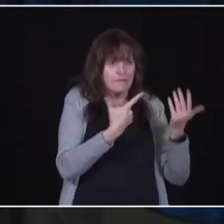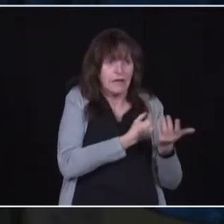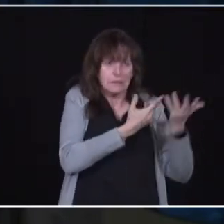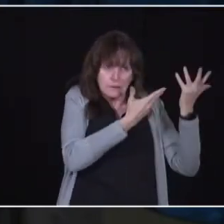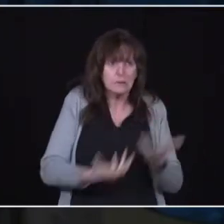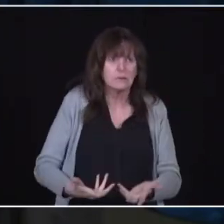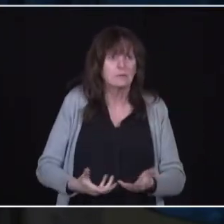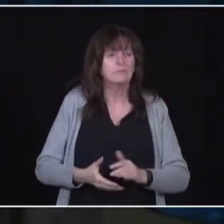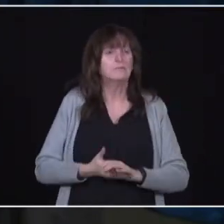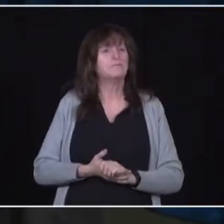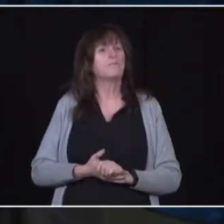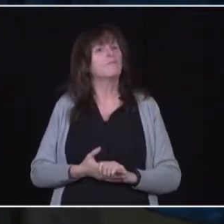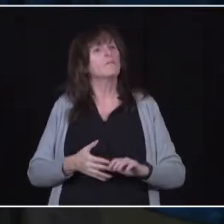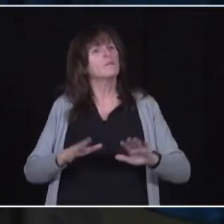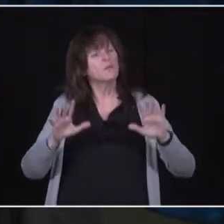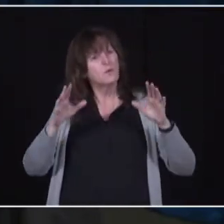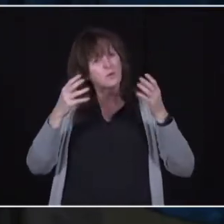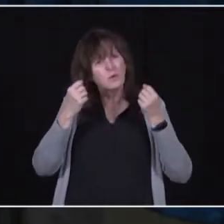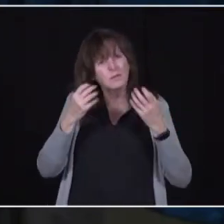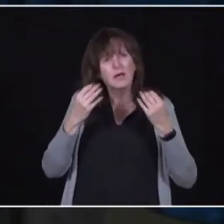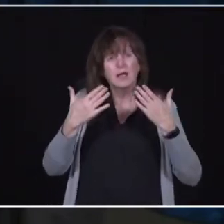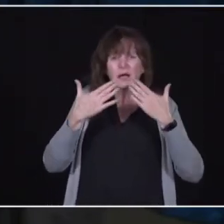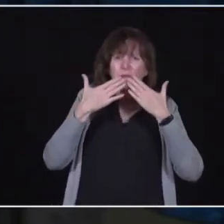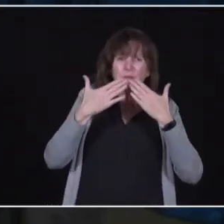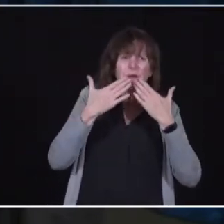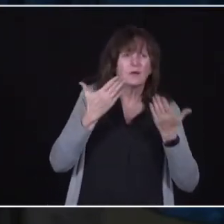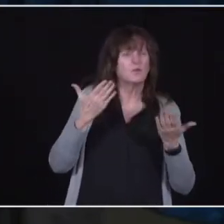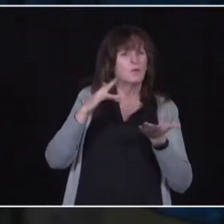steady vaccines. We have the capacity to vaccinate